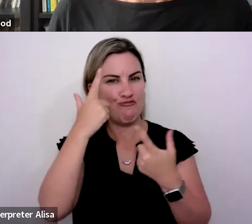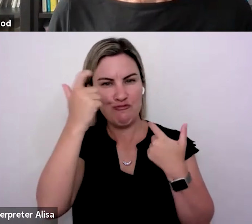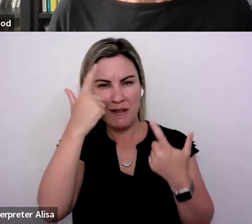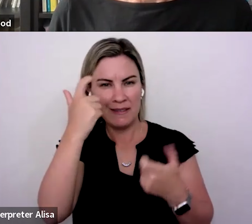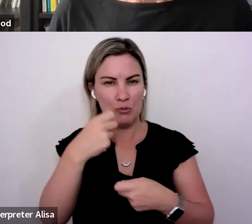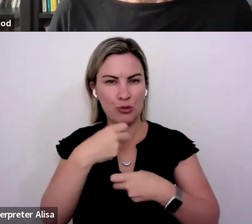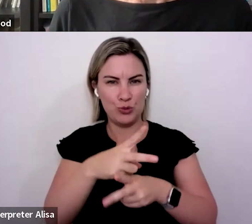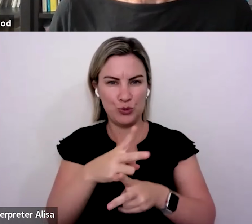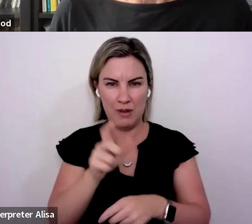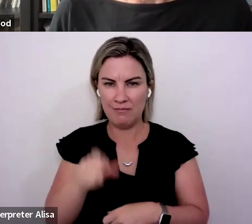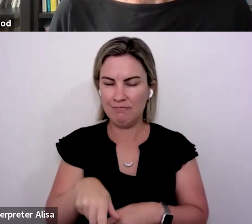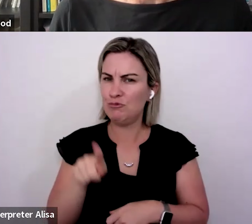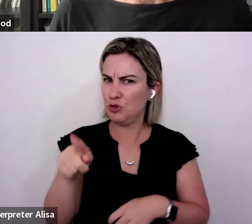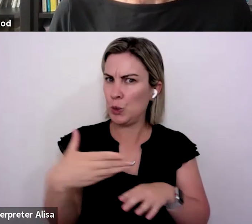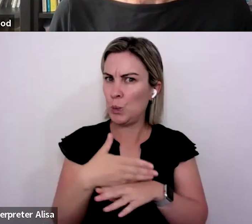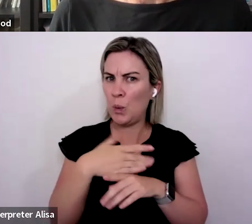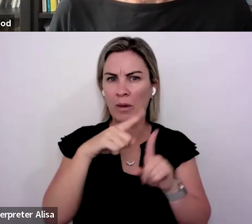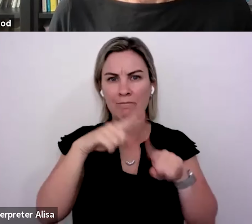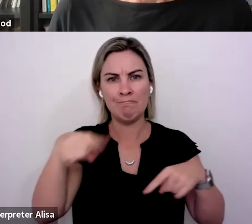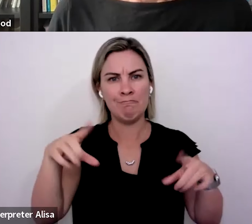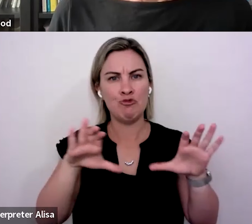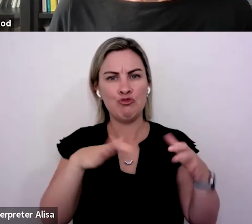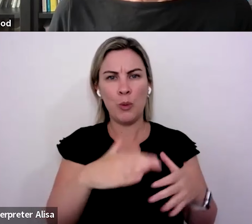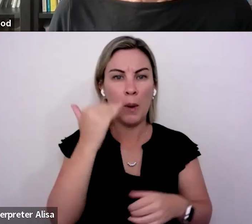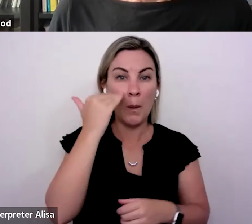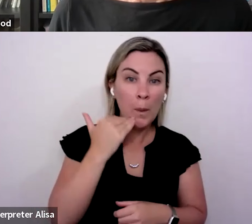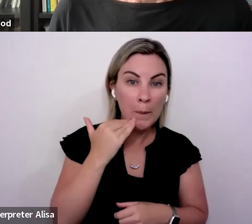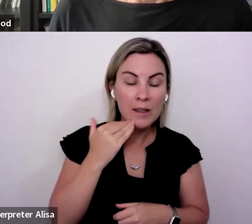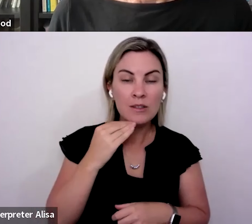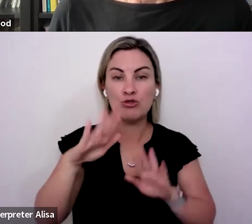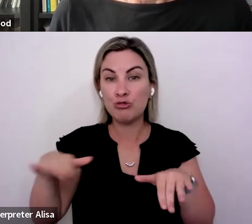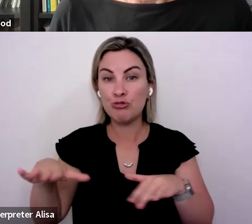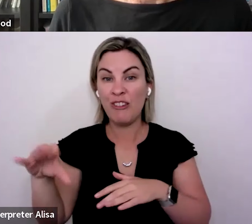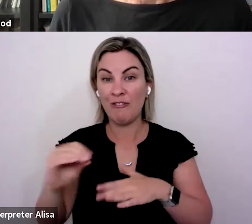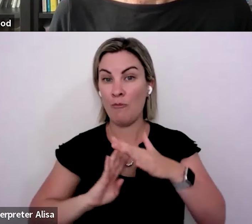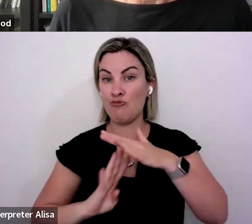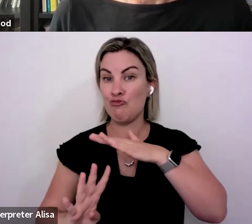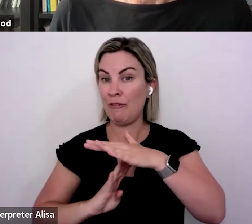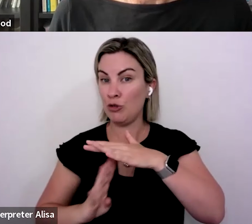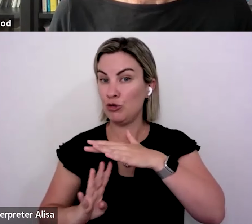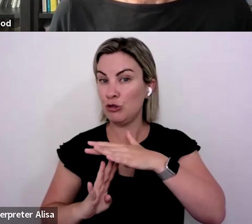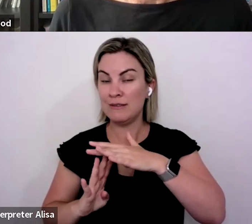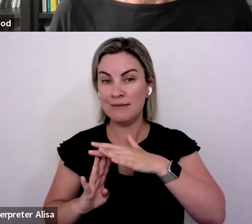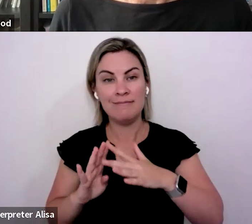and communities including women and children from refugee and asylum-seeking backgrounds for over three decades.